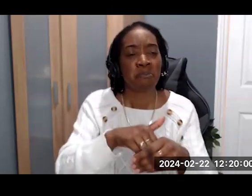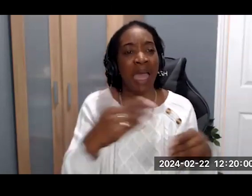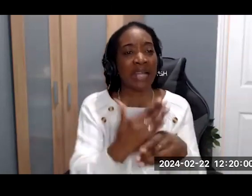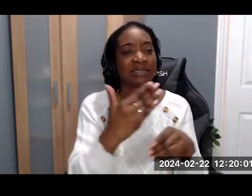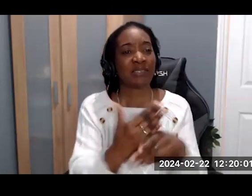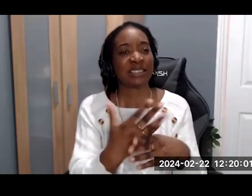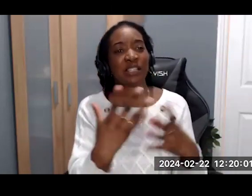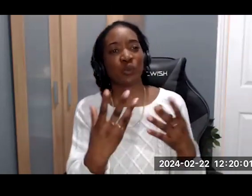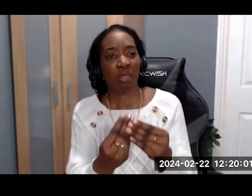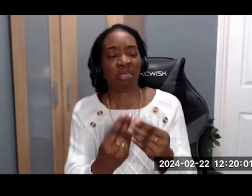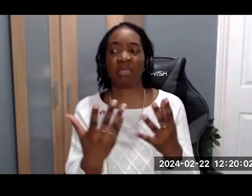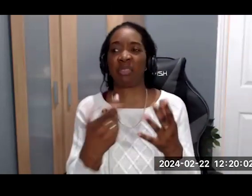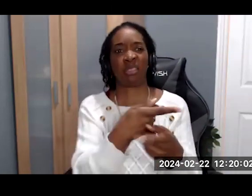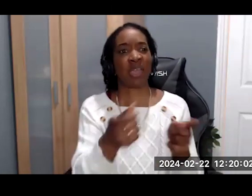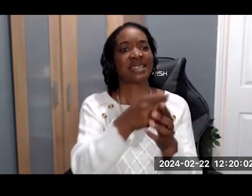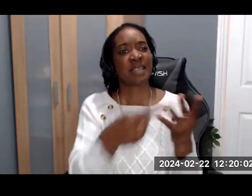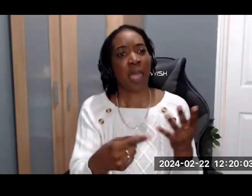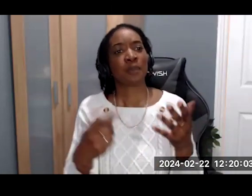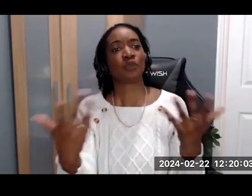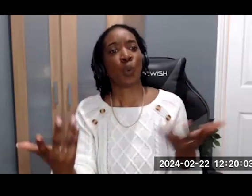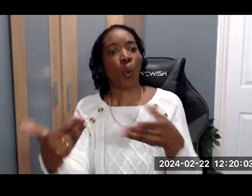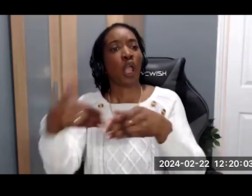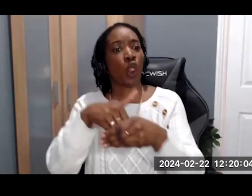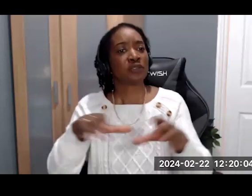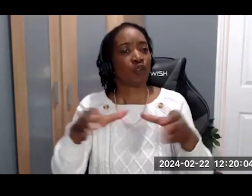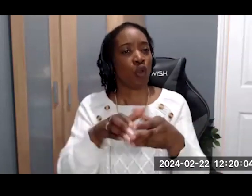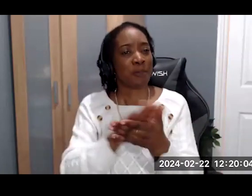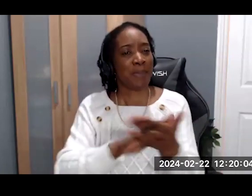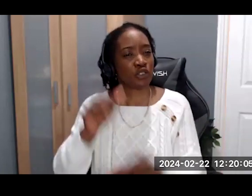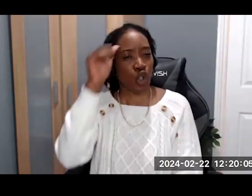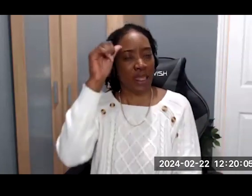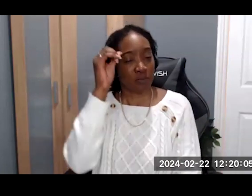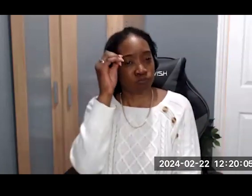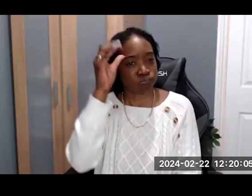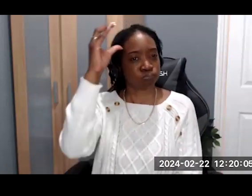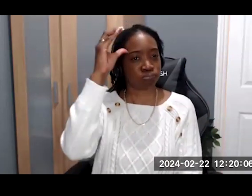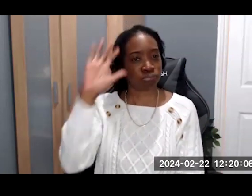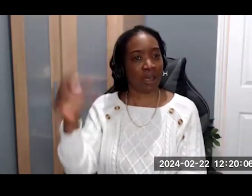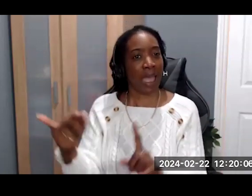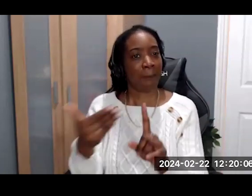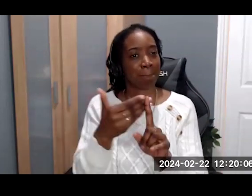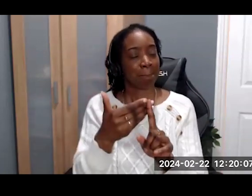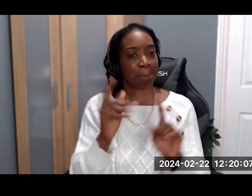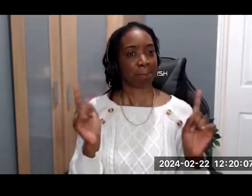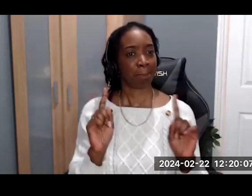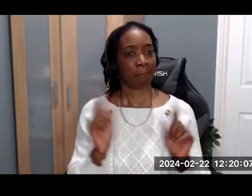or inclusive groups to de their knowledge the aim of Open Dialogo is to share best practice